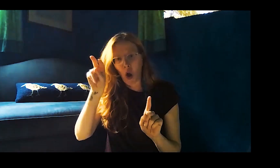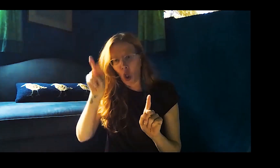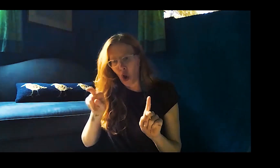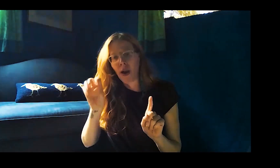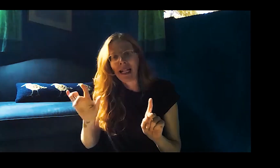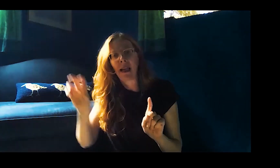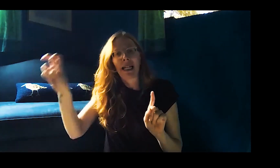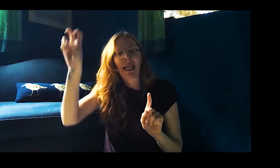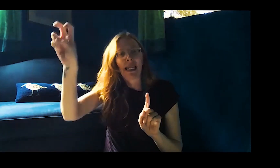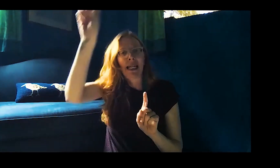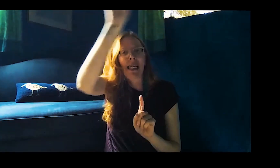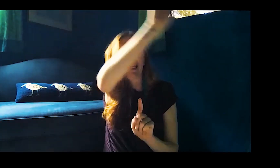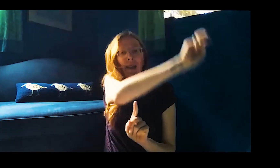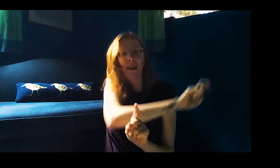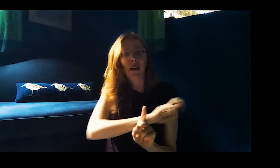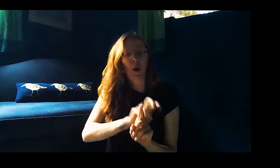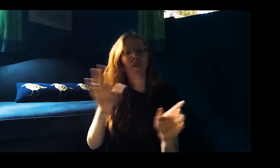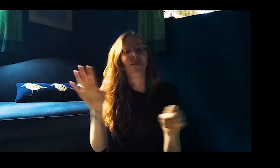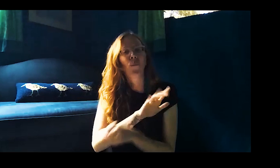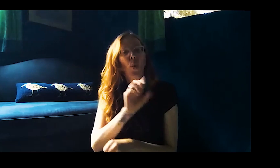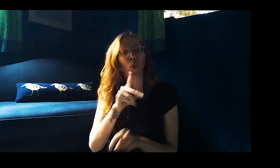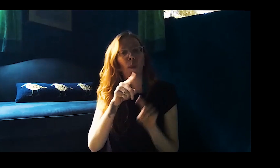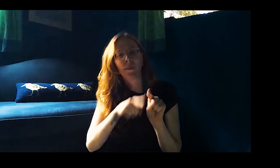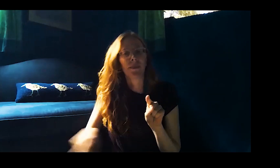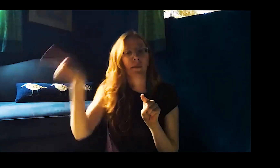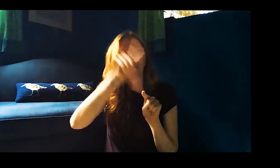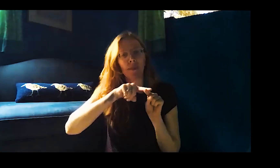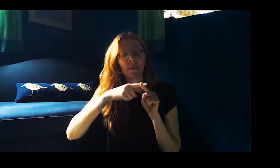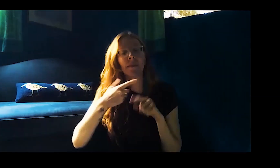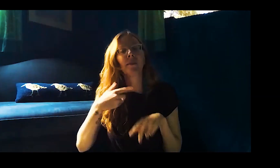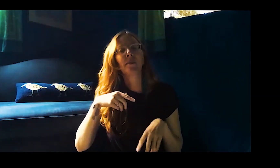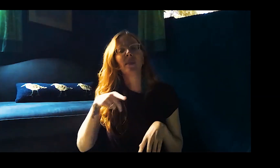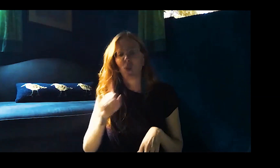person who's involved with this, and you'll go through this whole loop, and so we're all kind of